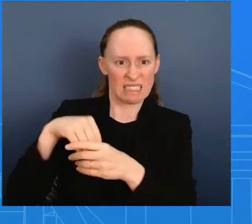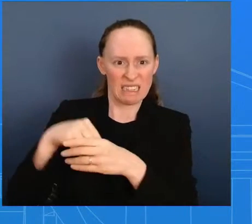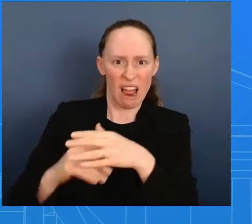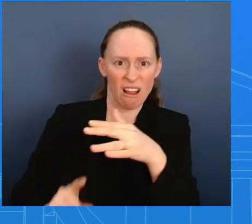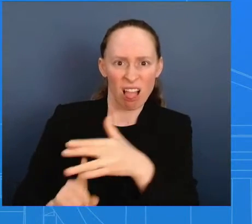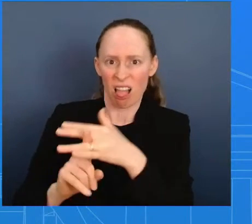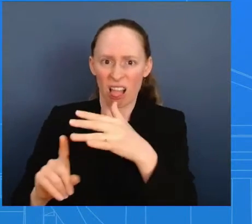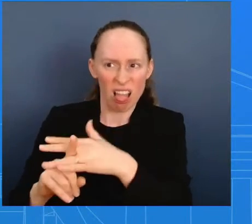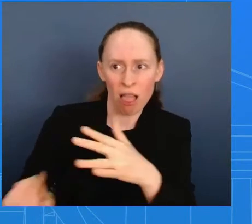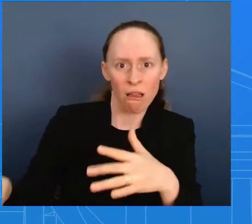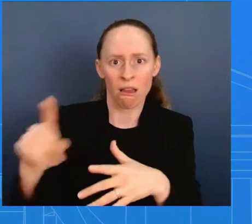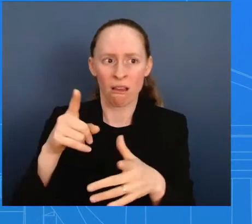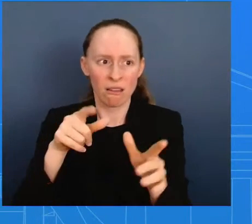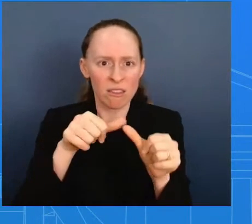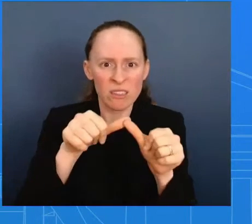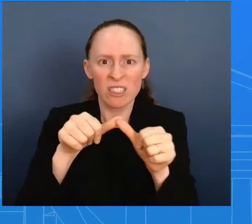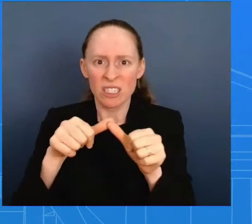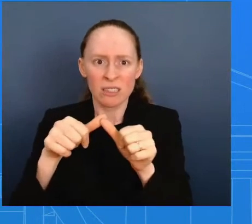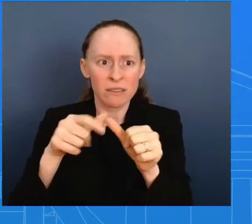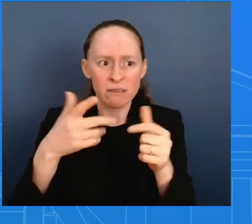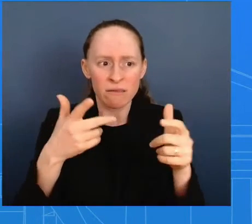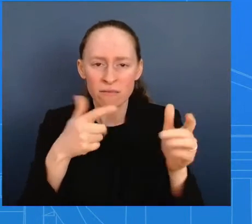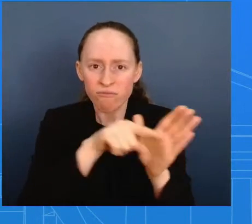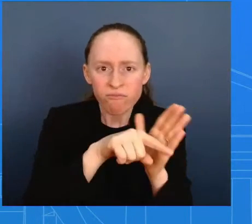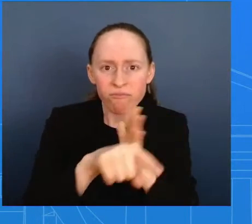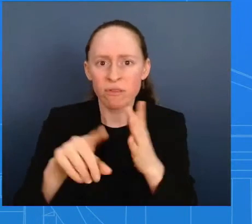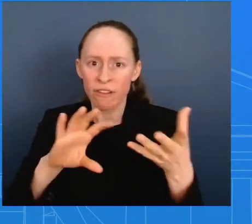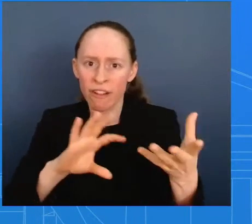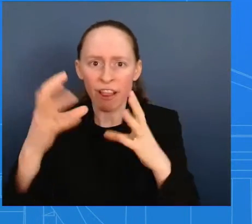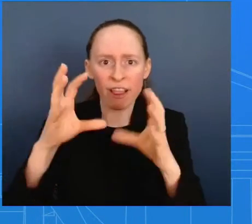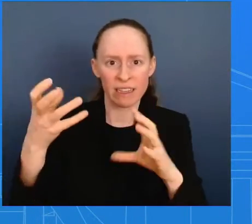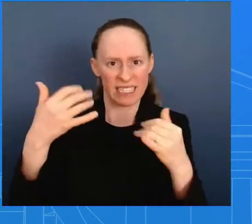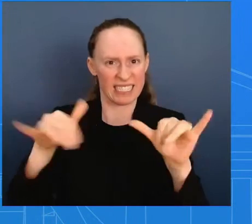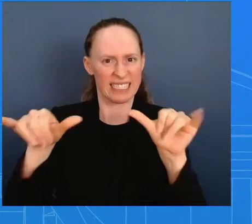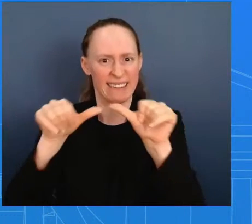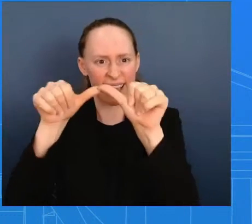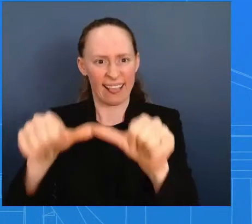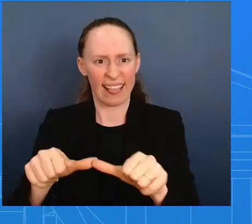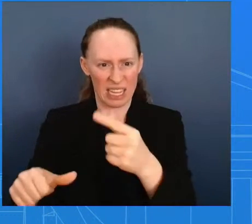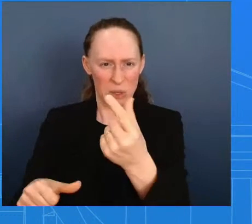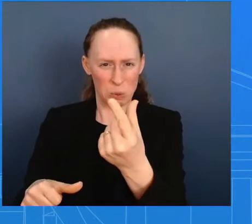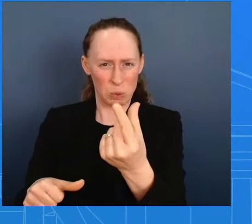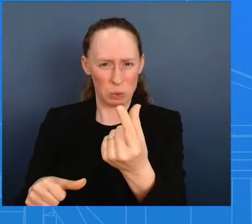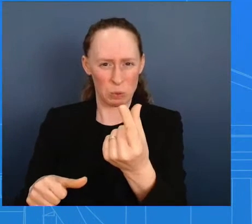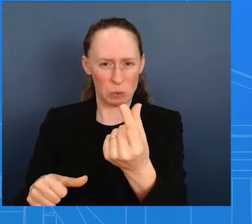that Israel's ongoing prosecution of the war using U.S. weapons is going to help Hamas cultivate